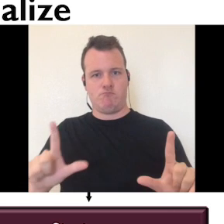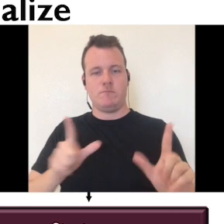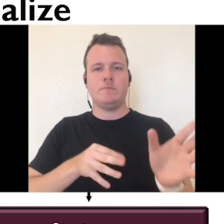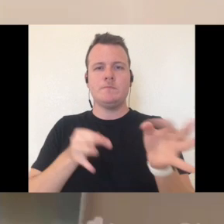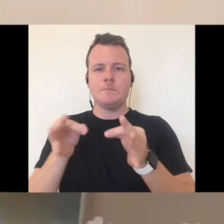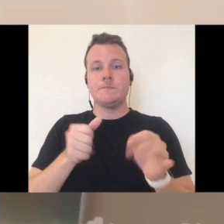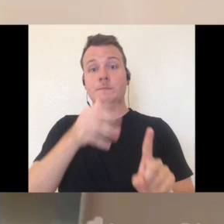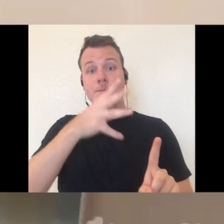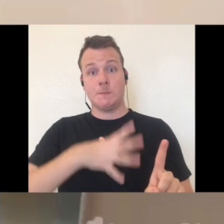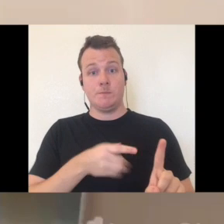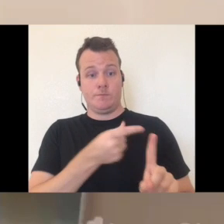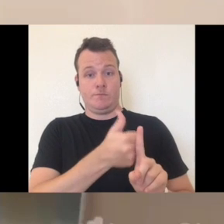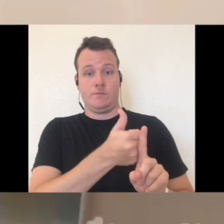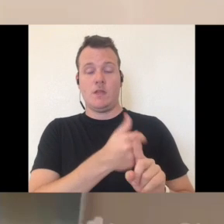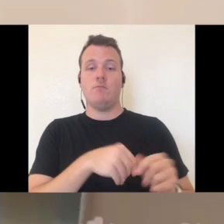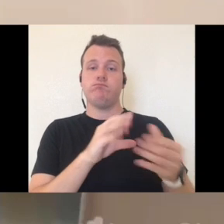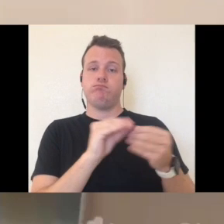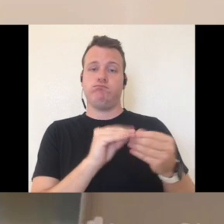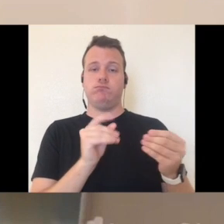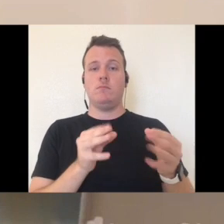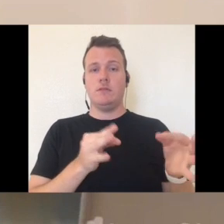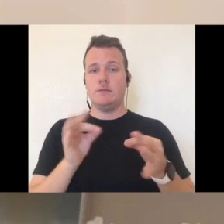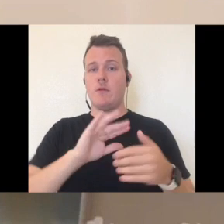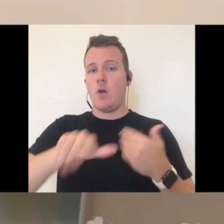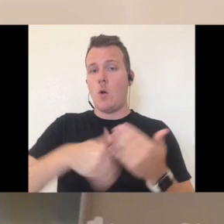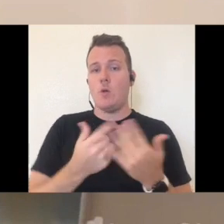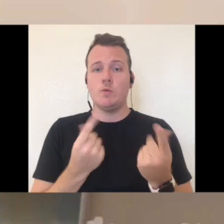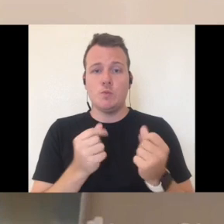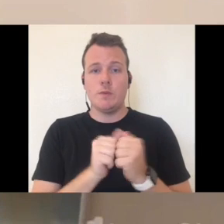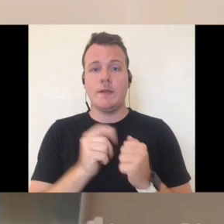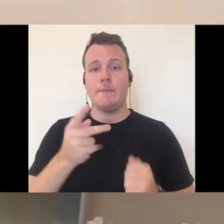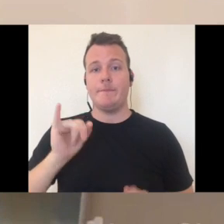little thing about that right here where this lady is going to tell you all about